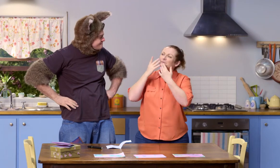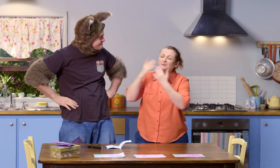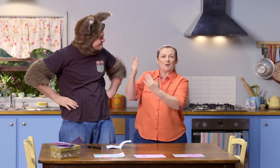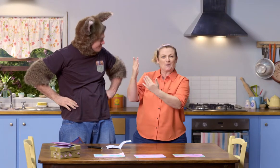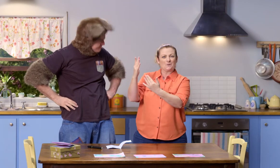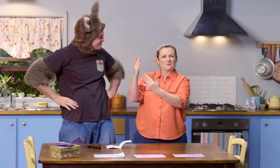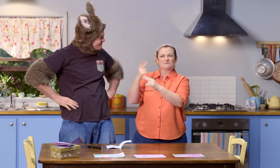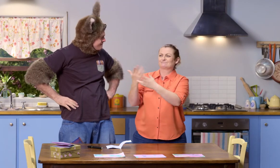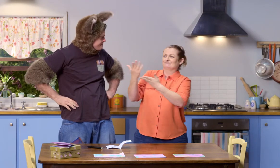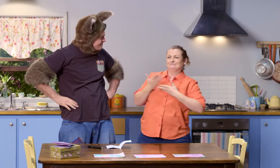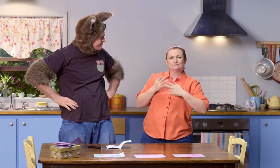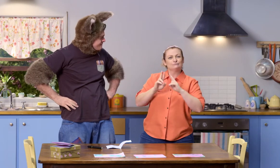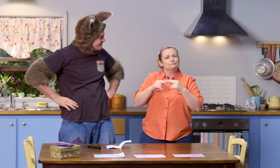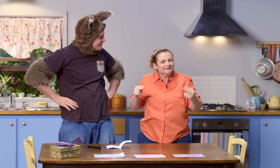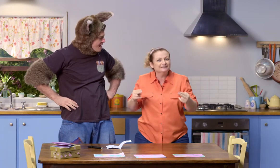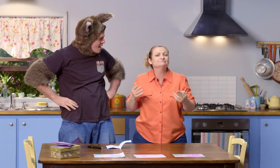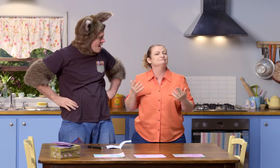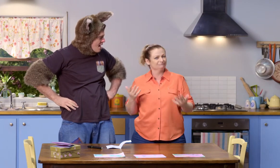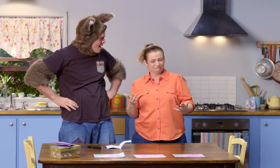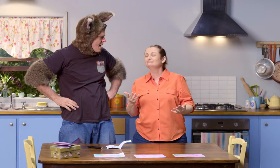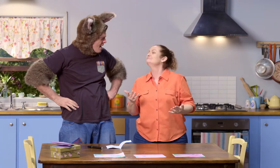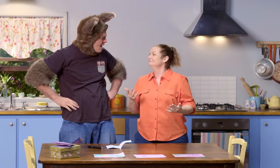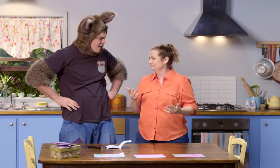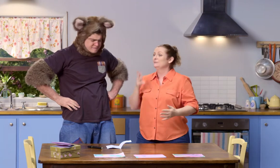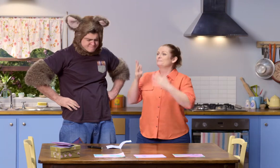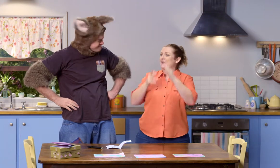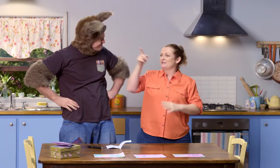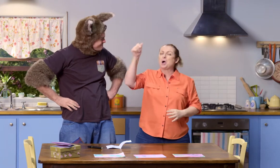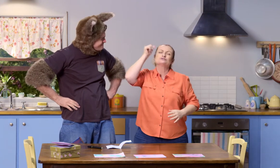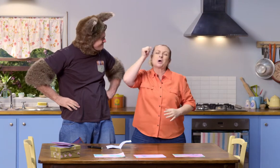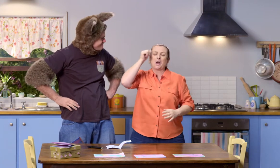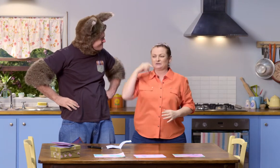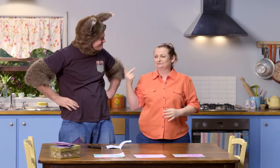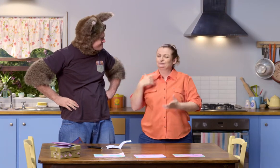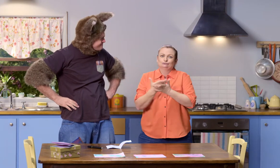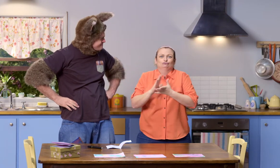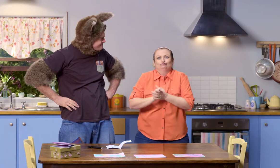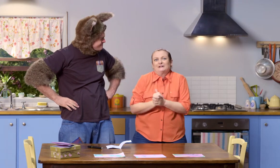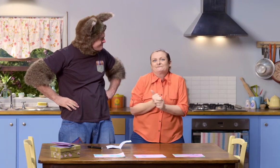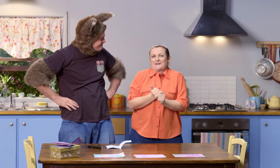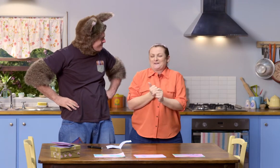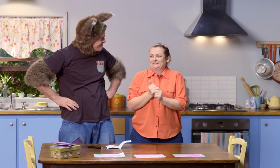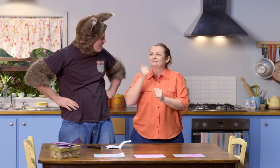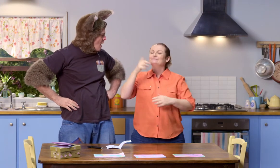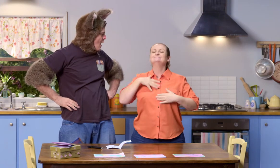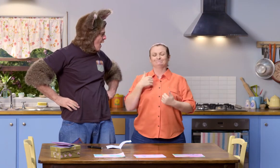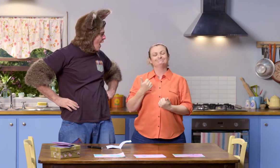It's important to say thank you to people who give you presents. That way, Sumi will know we've appreciated it.